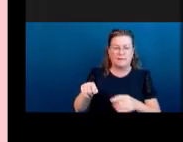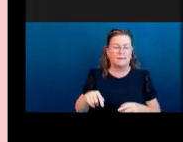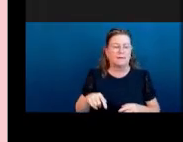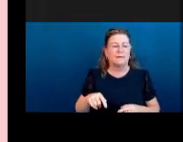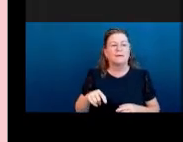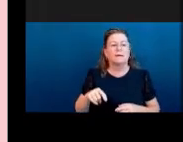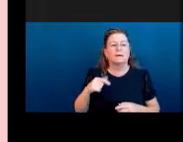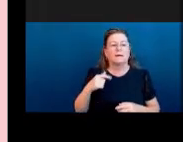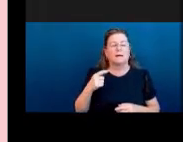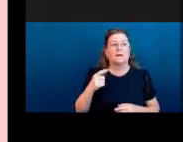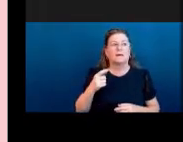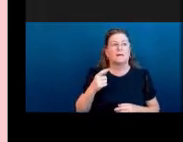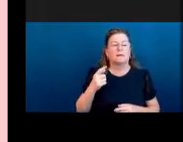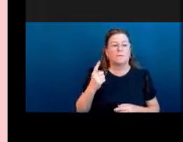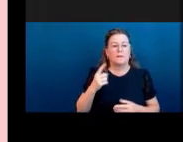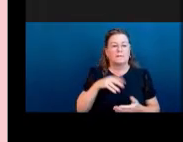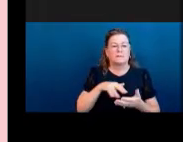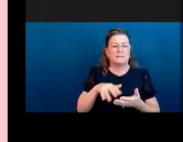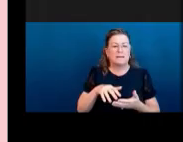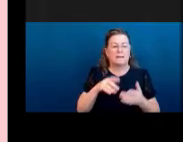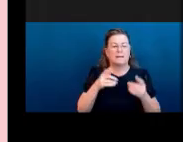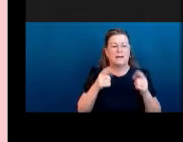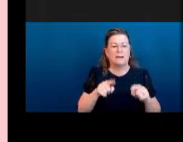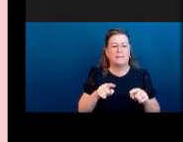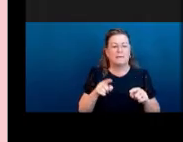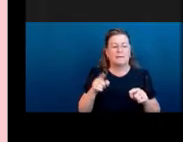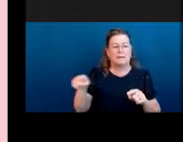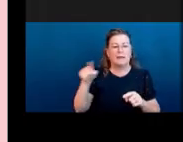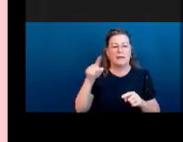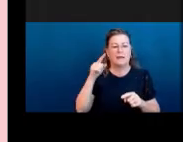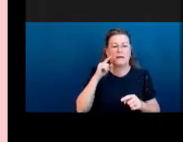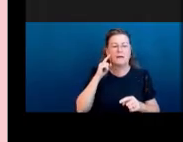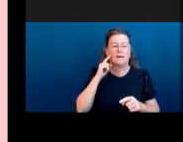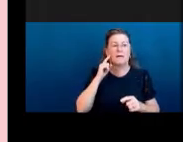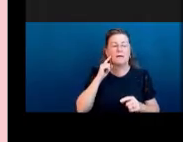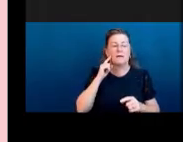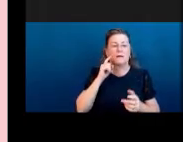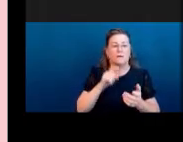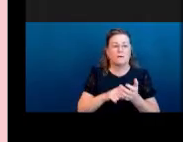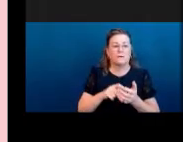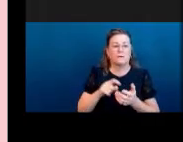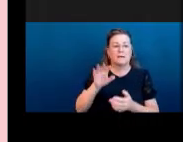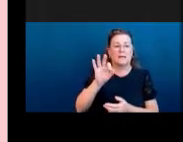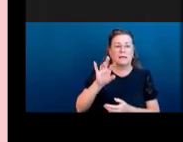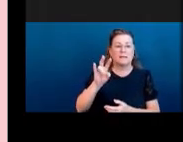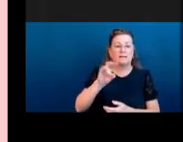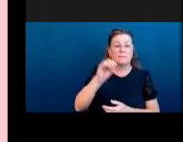study done, and they found that 97% of feeding disorders were